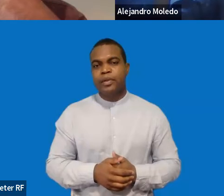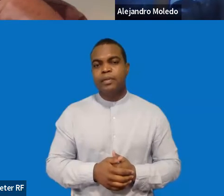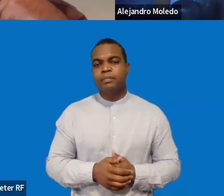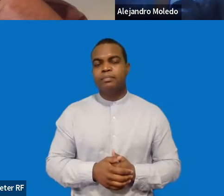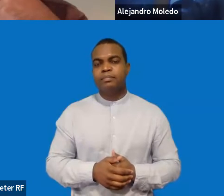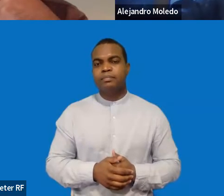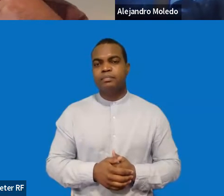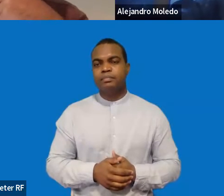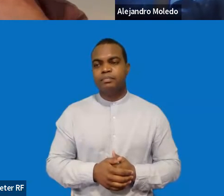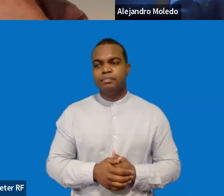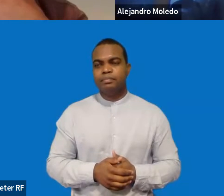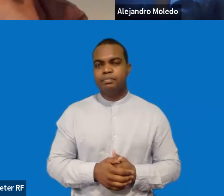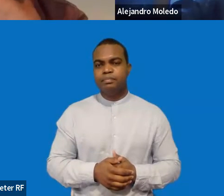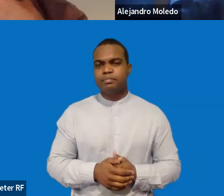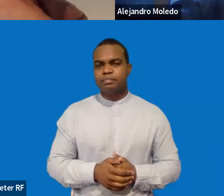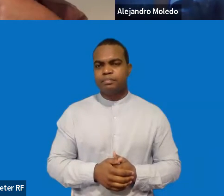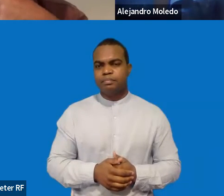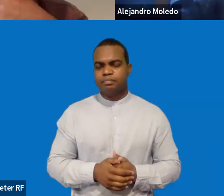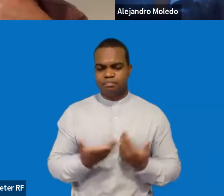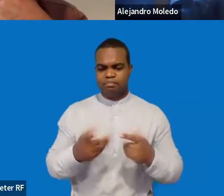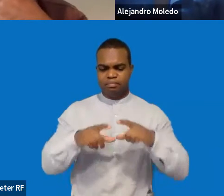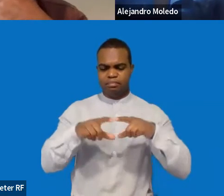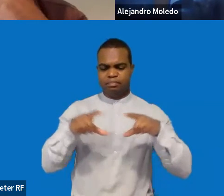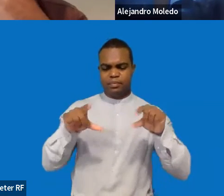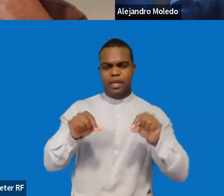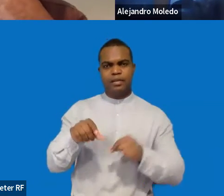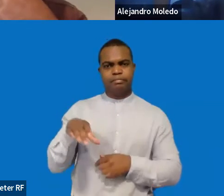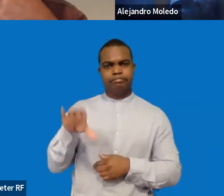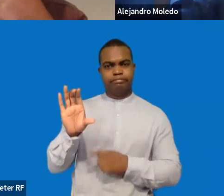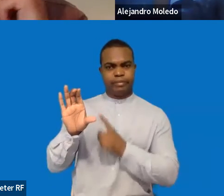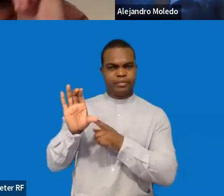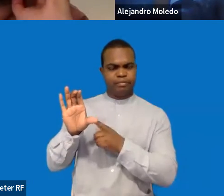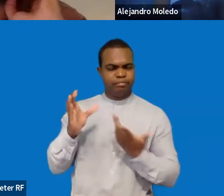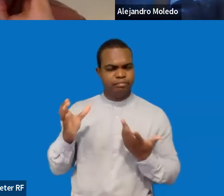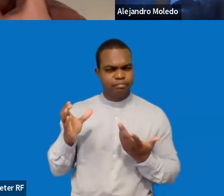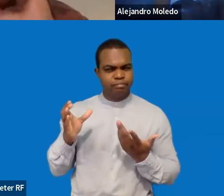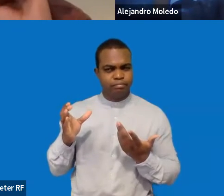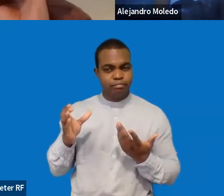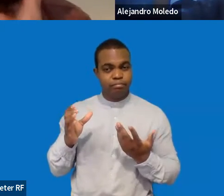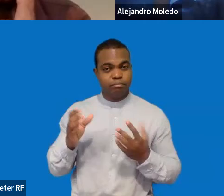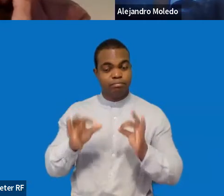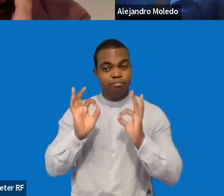We very much welcome the fact that all services are included: those that are for profit